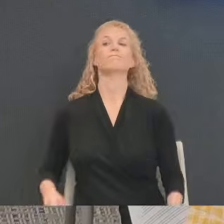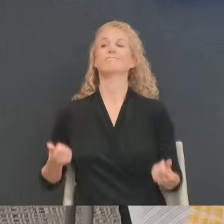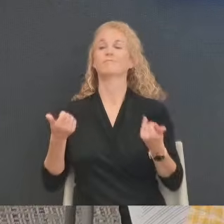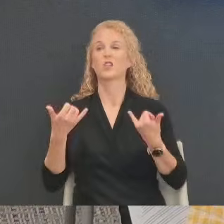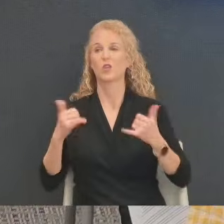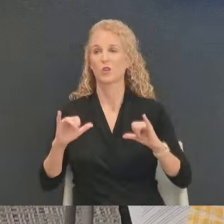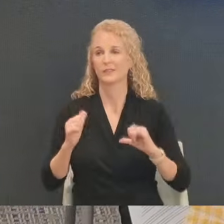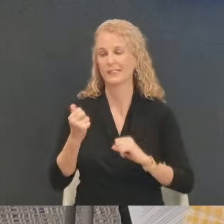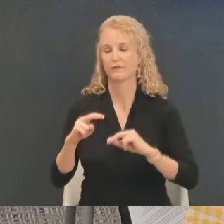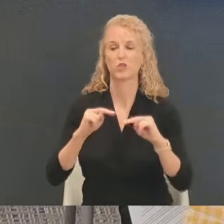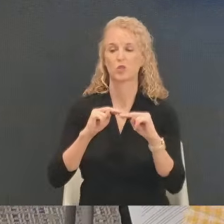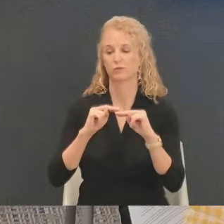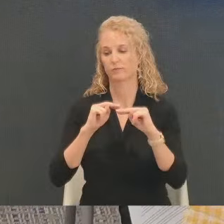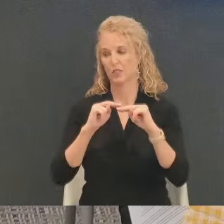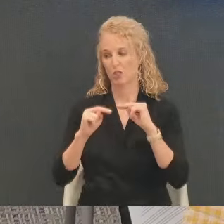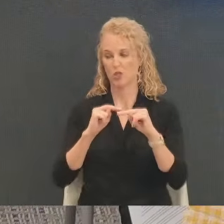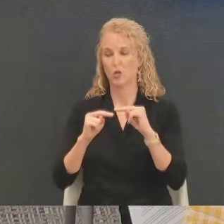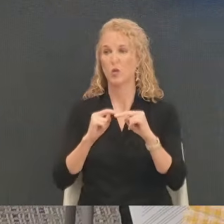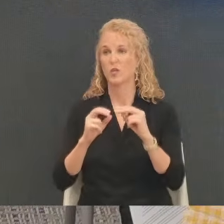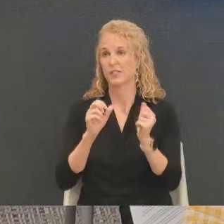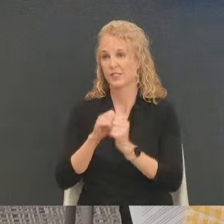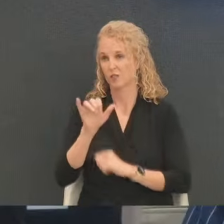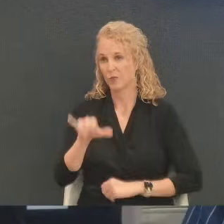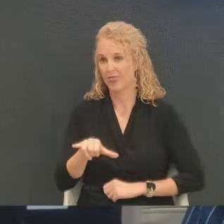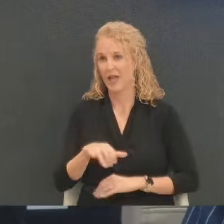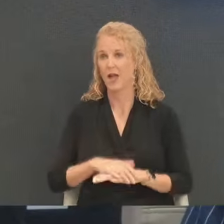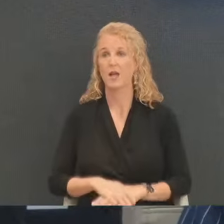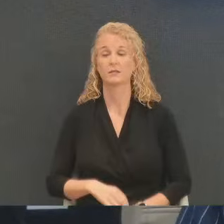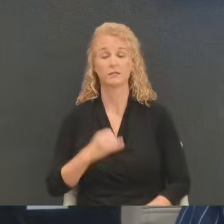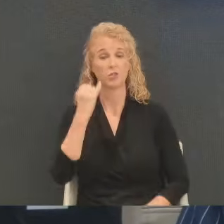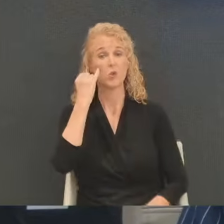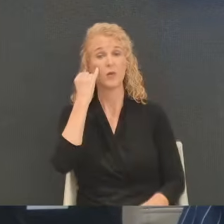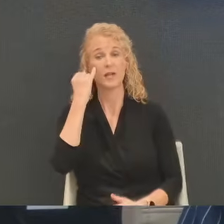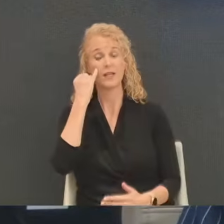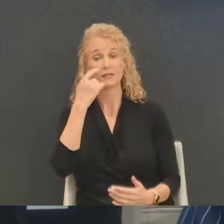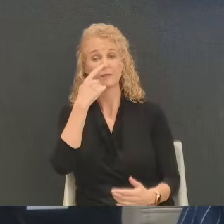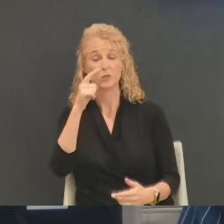forth with their contract. Gotcha. Well, if you could just give me what's the total so we